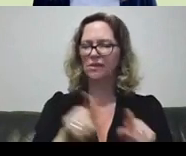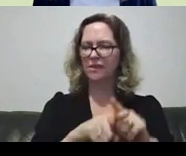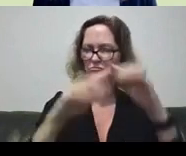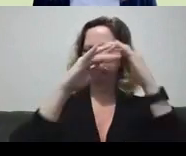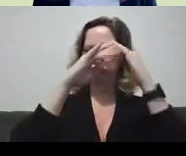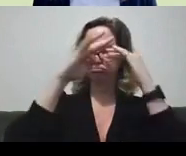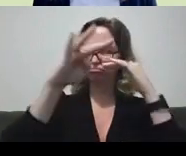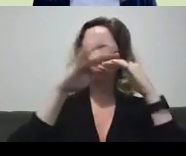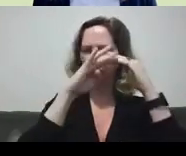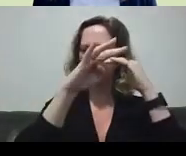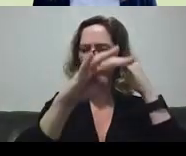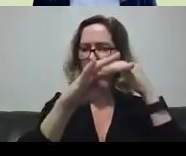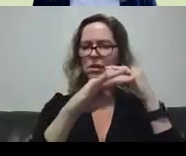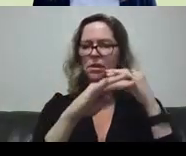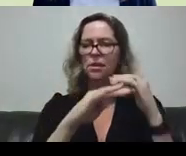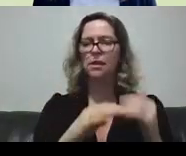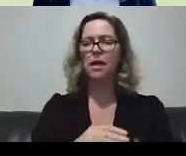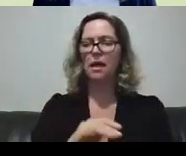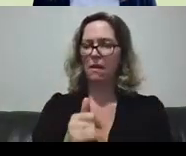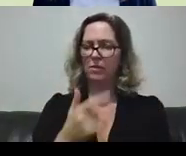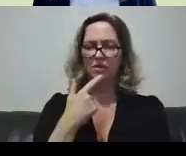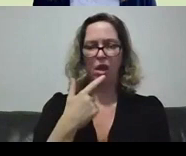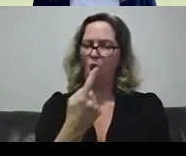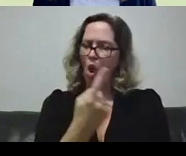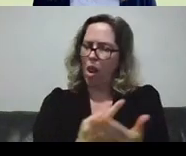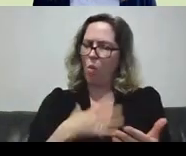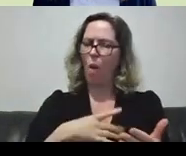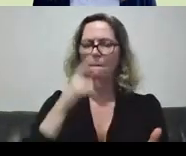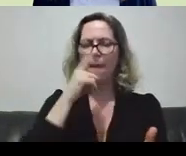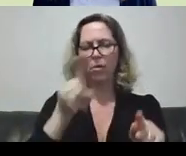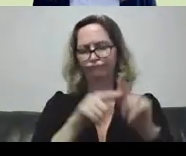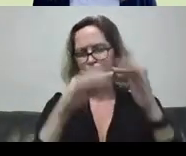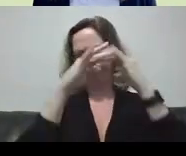again that might be your non-negotiable agency managed budgets